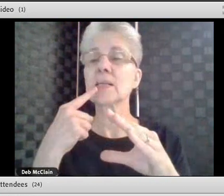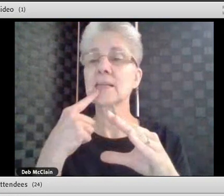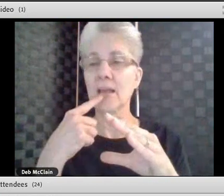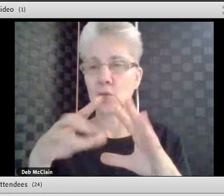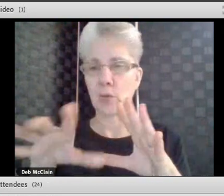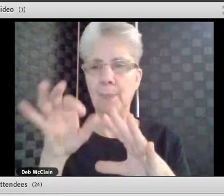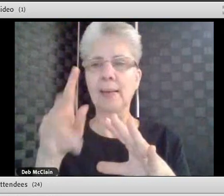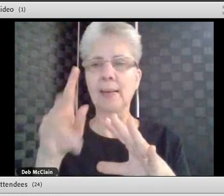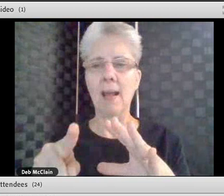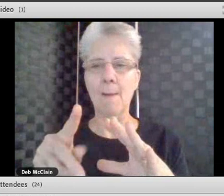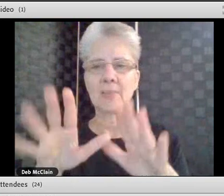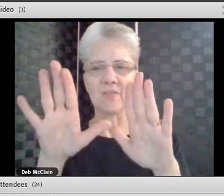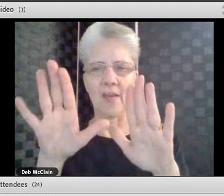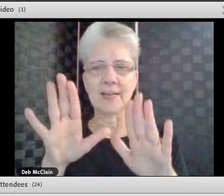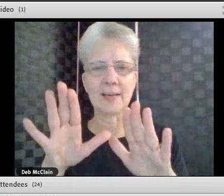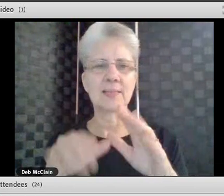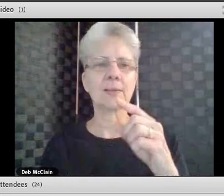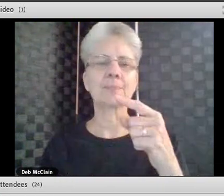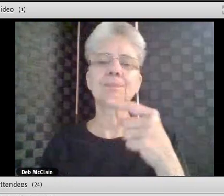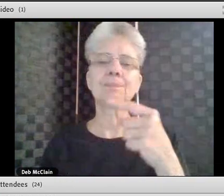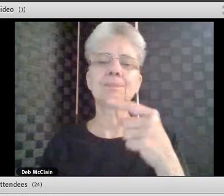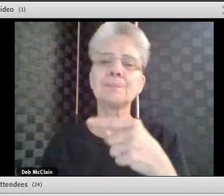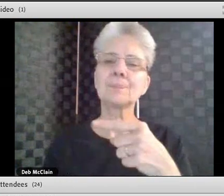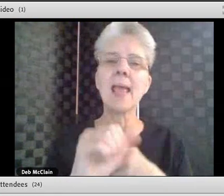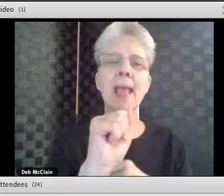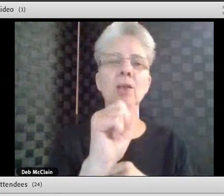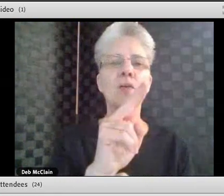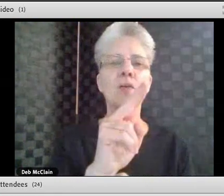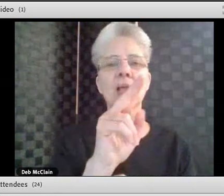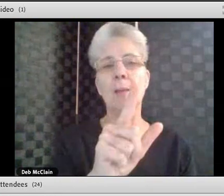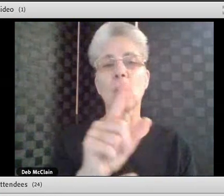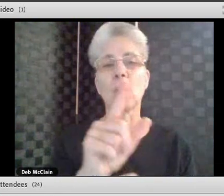you get a nice e-mail that tells you when you can come and pick it up, and it's fantastic.